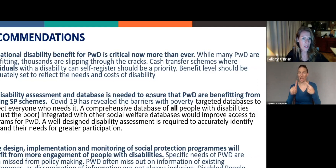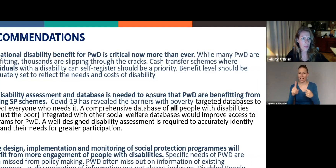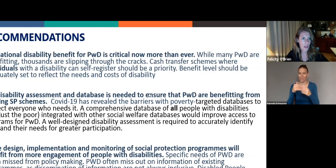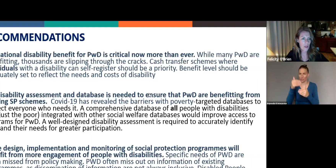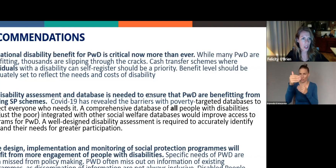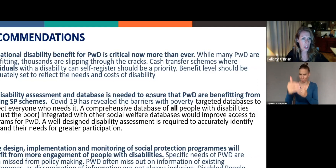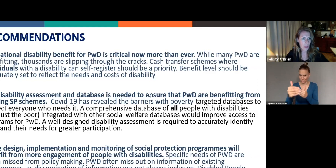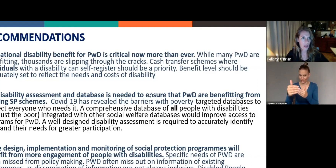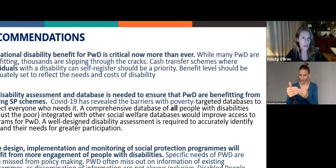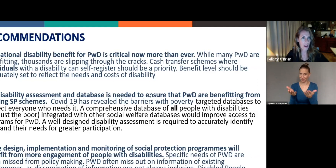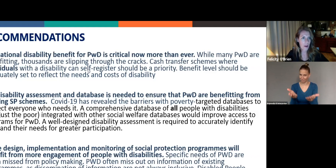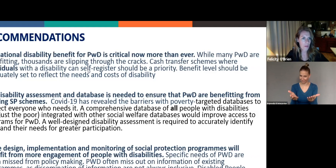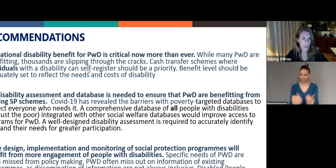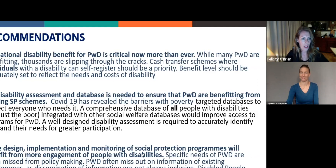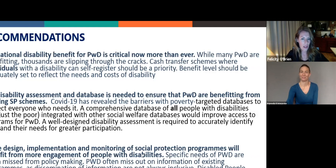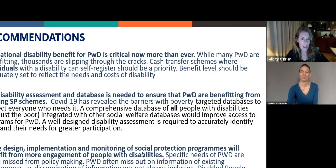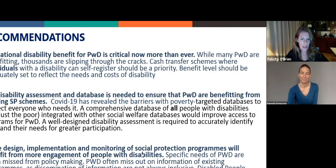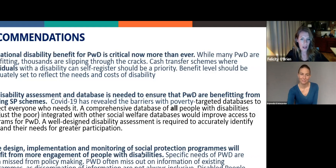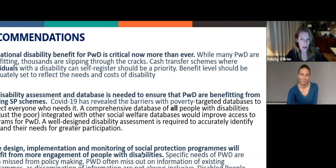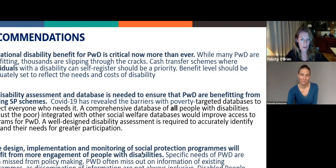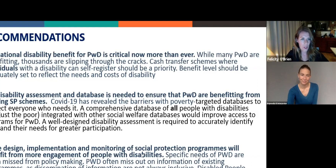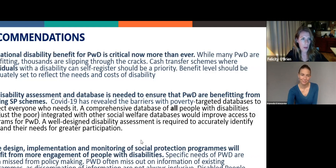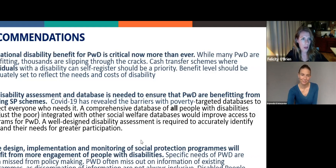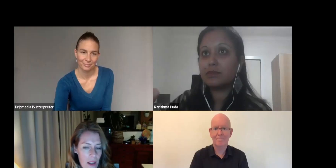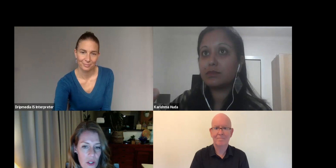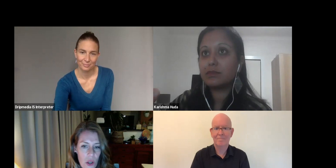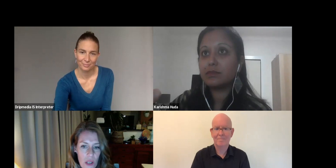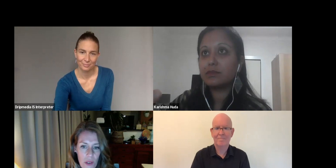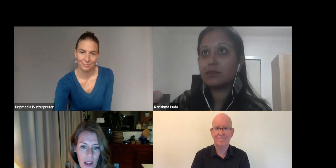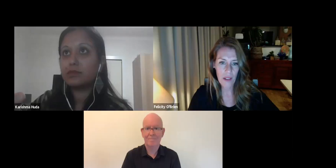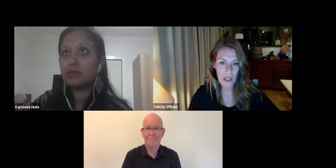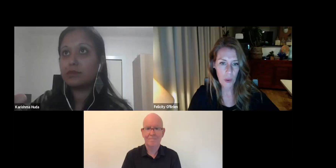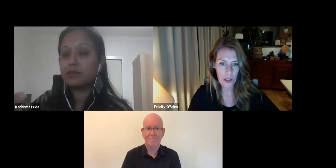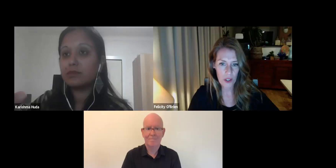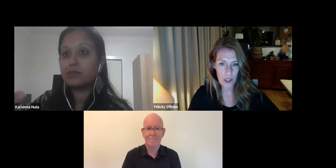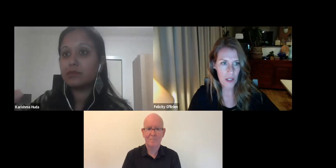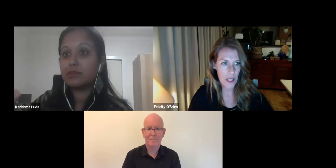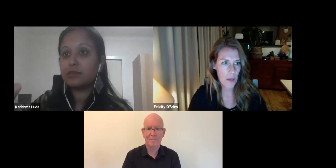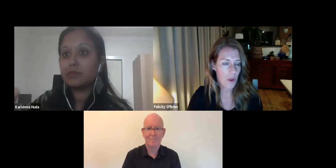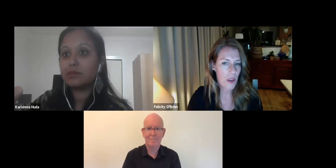coming in on the Q & A chatbox. So if you have any questions send them through now